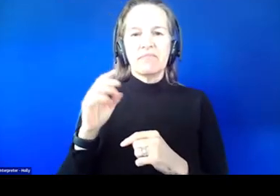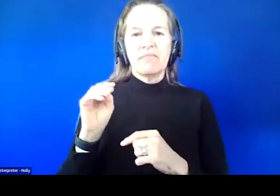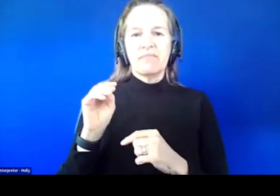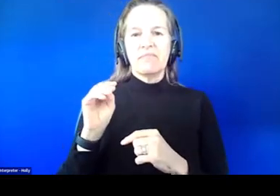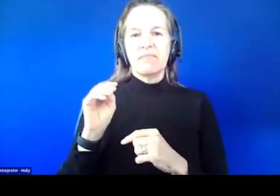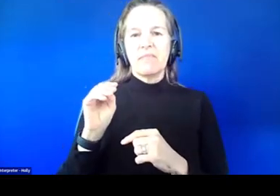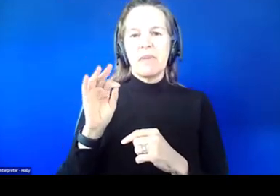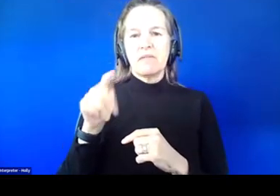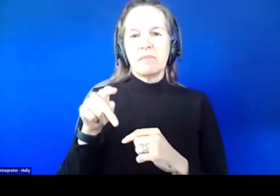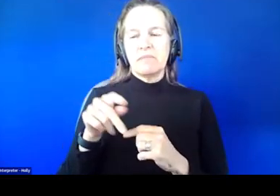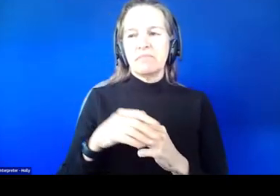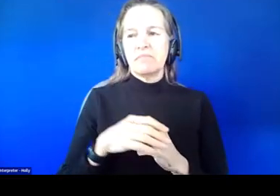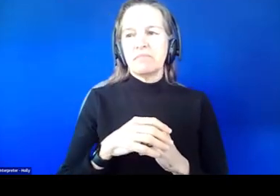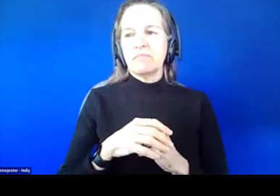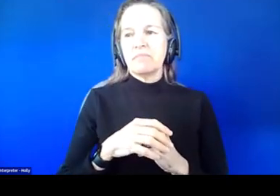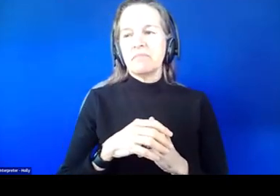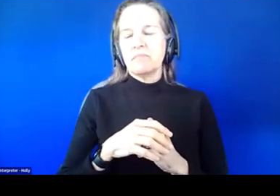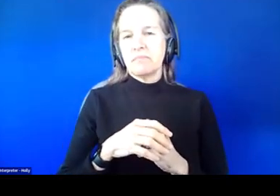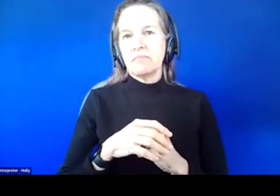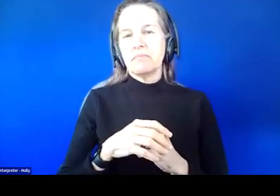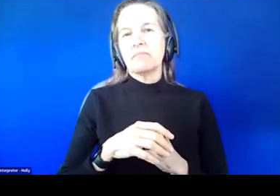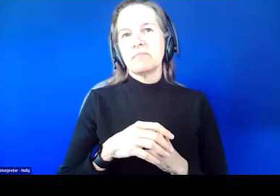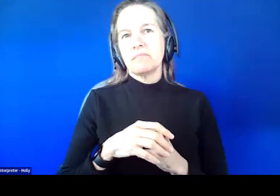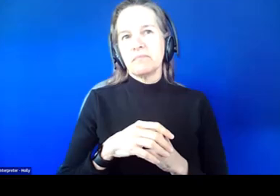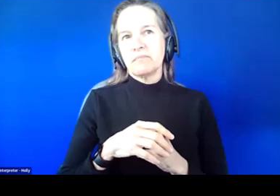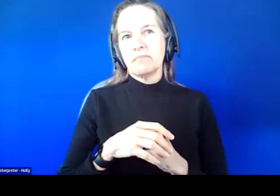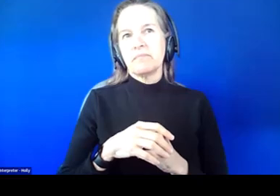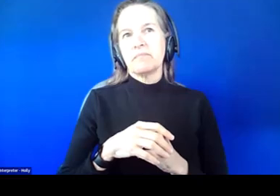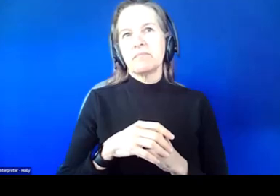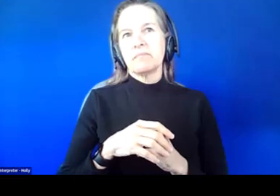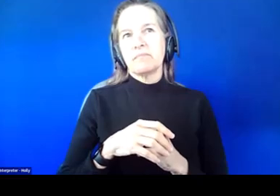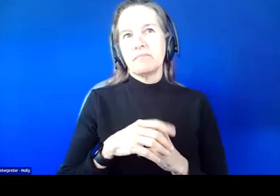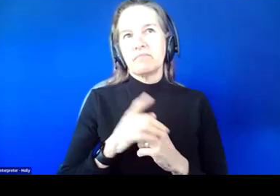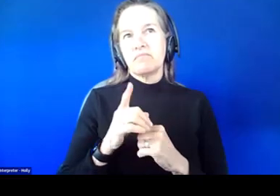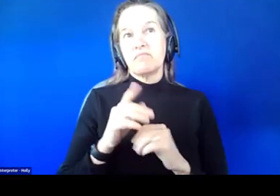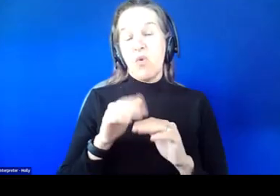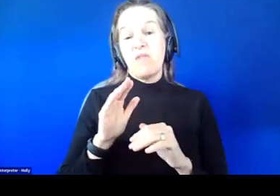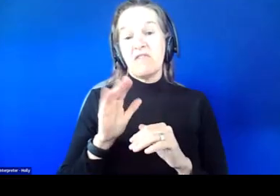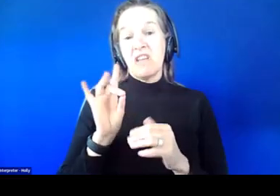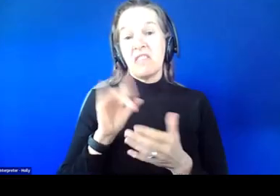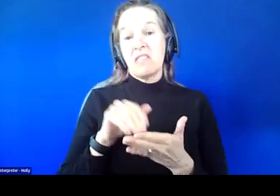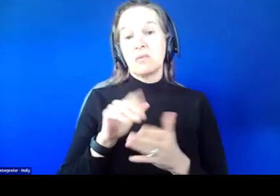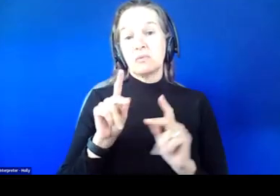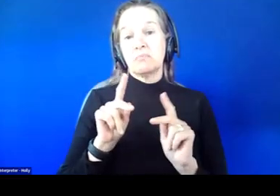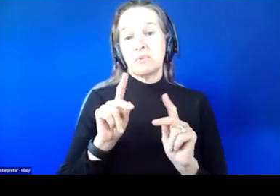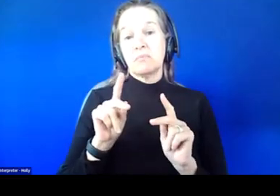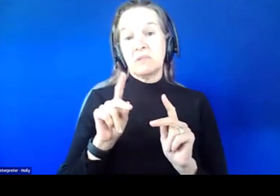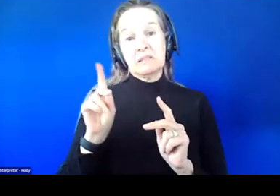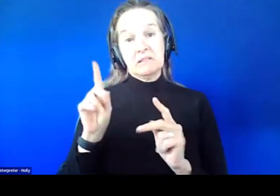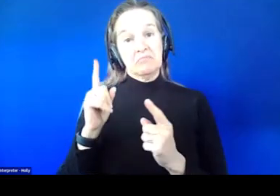over 8,000 people transitioned to community living